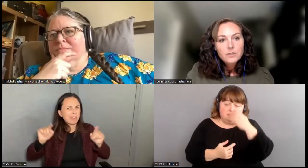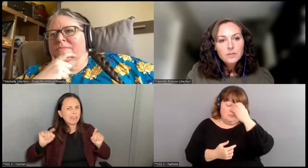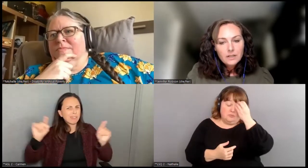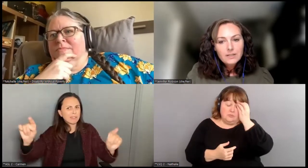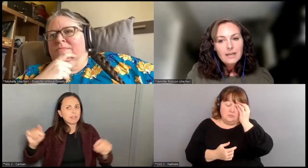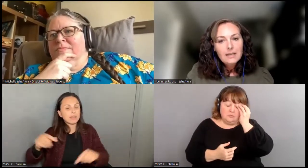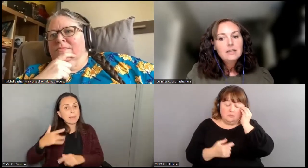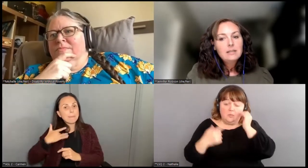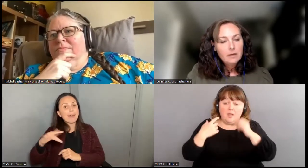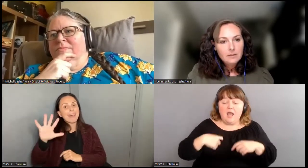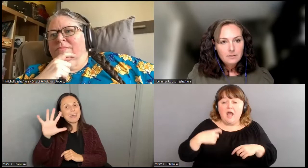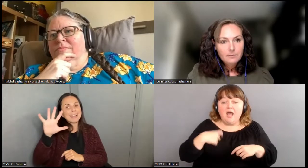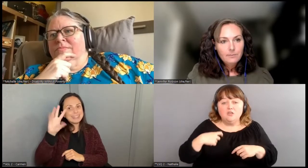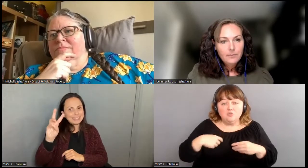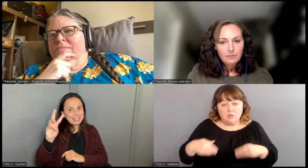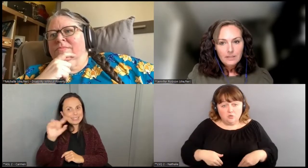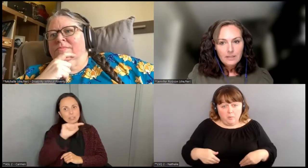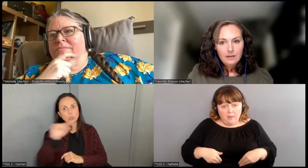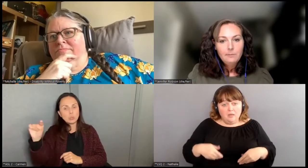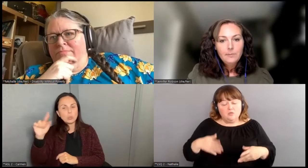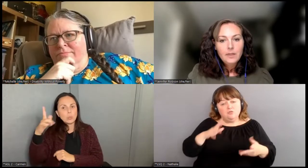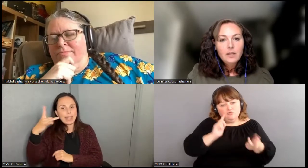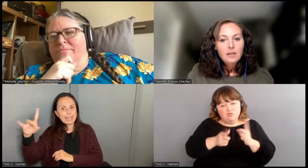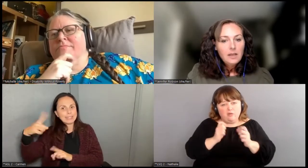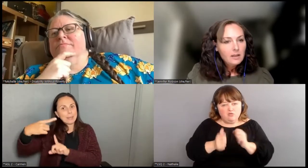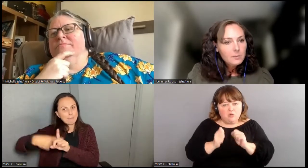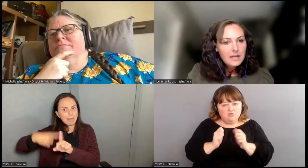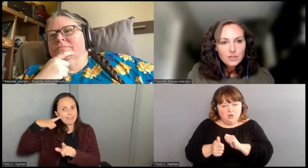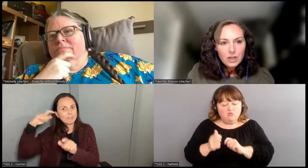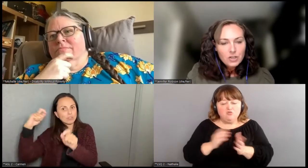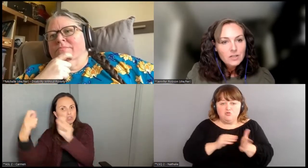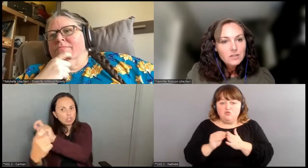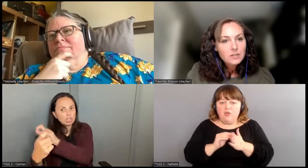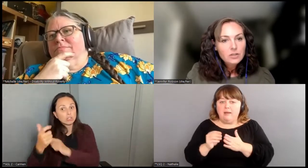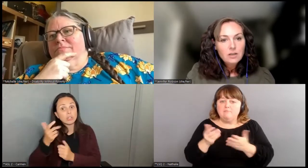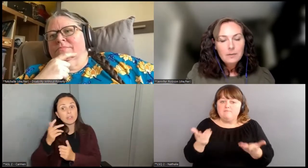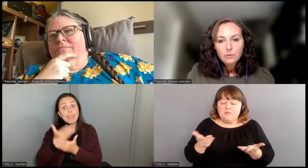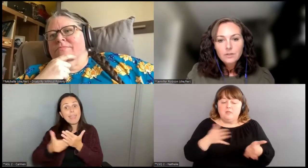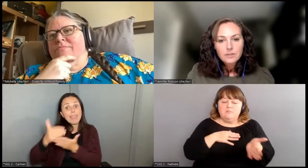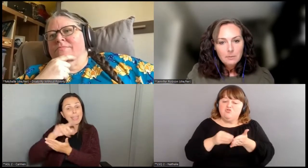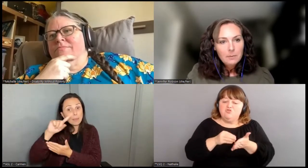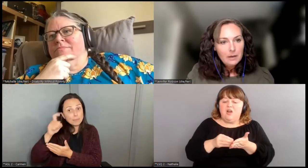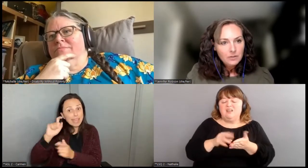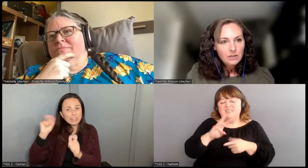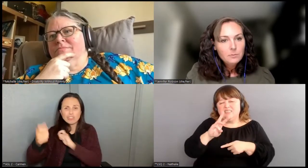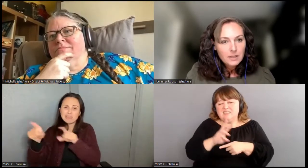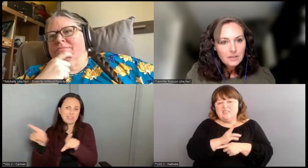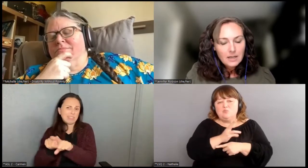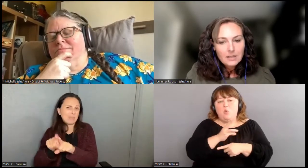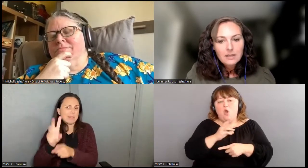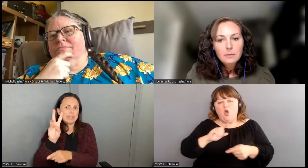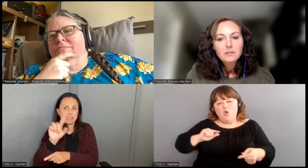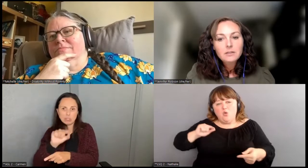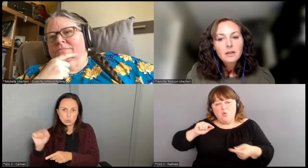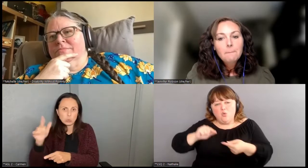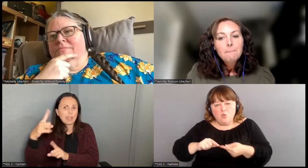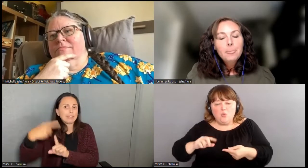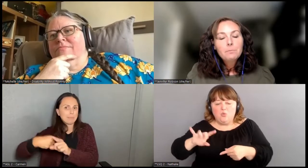6 TO 18 MONTHS OF LEAD TIME, INCOME TAX CHANGES ABOUT THE SAME AMOUNT OF TIME, 6 TO 18 MONTHS.